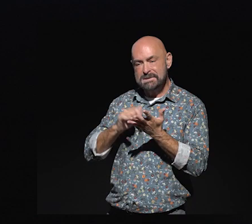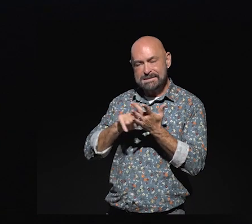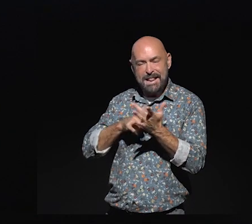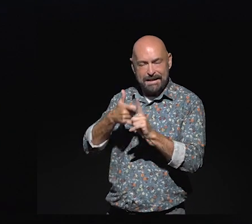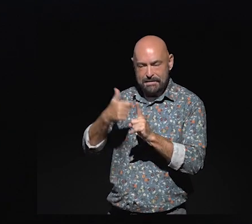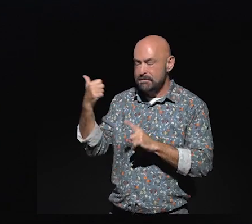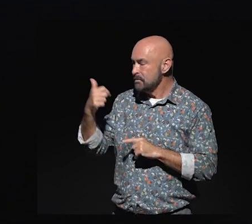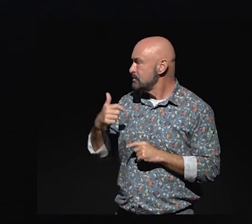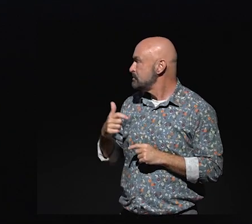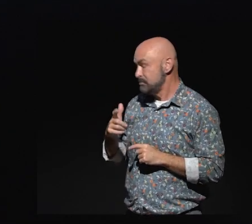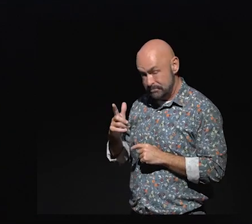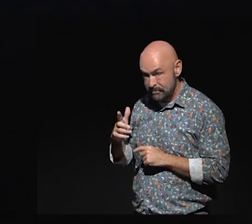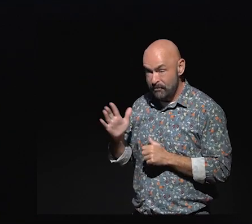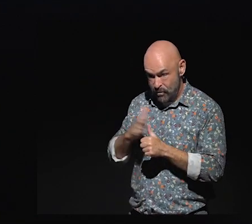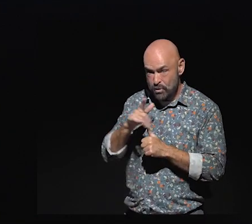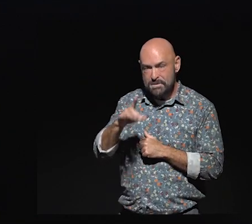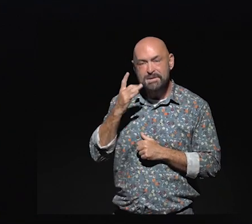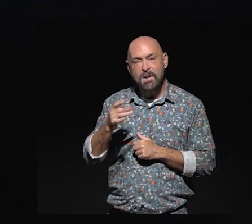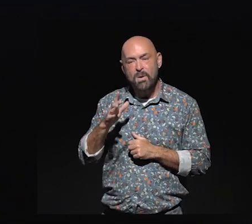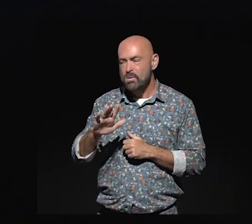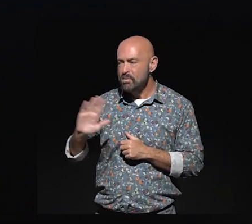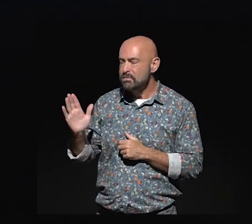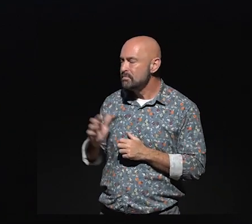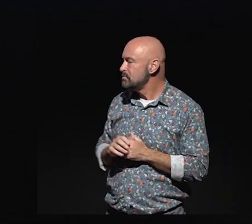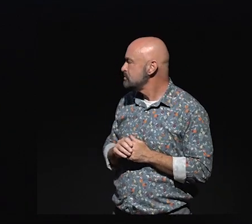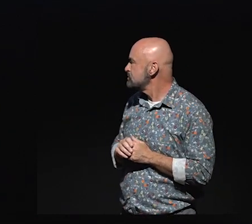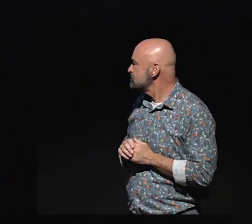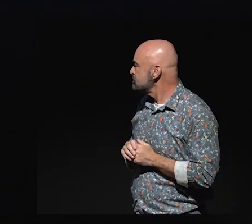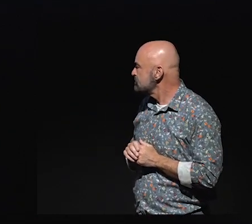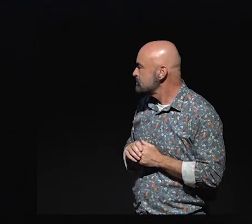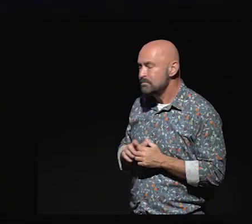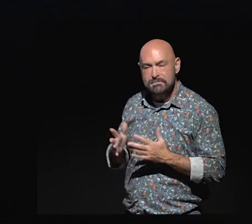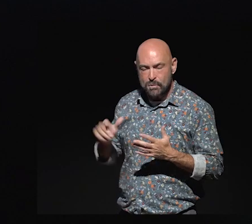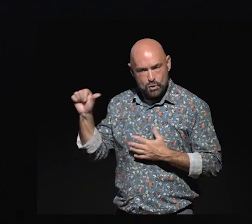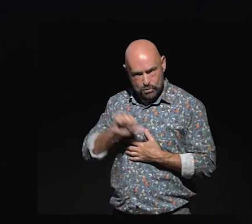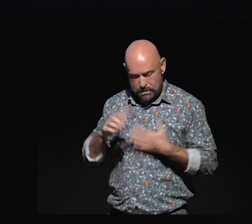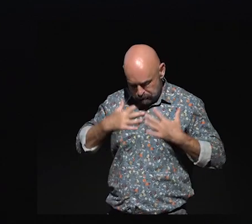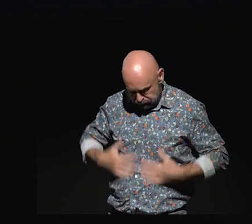That is what it was going to be all of those years, a single colour.